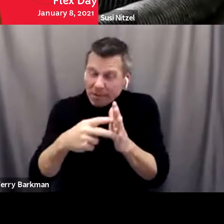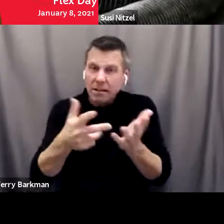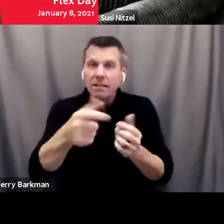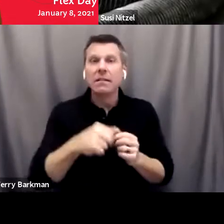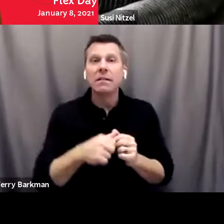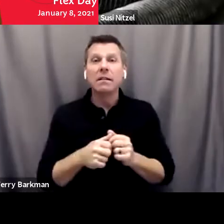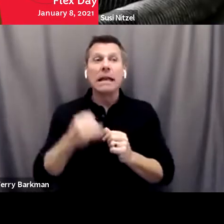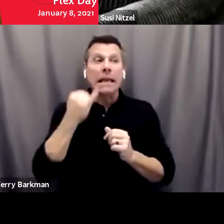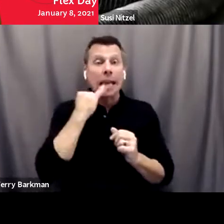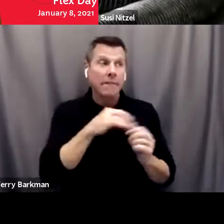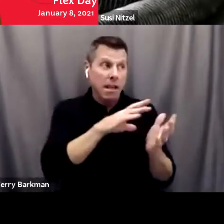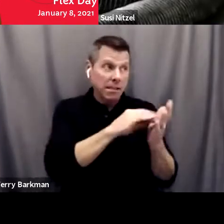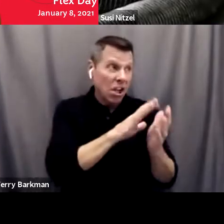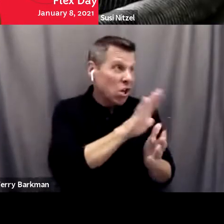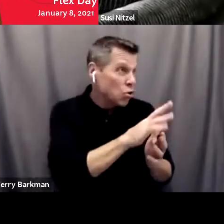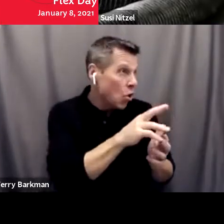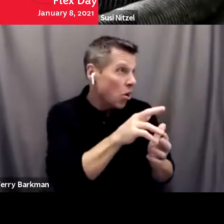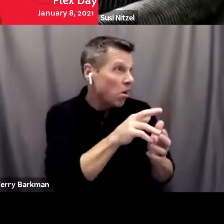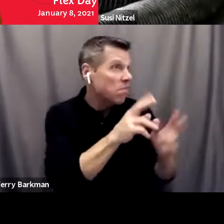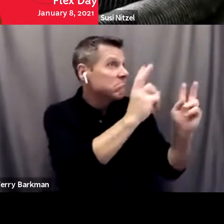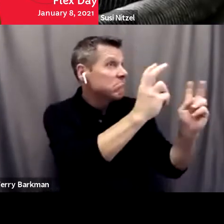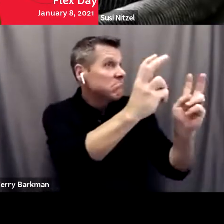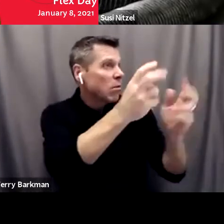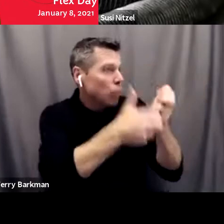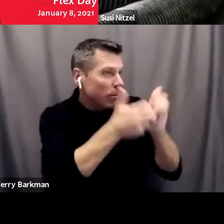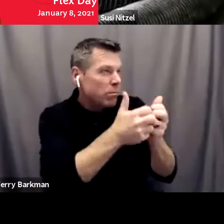students on what their common issues are, or even talk to instructors about the things that they're commonly hearing from their